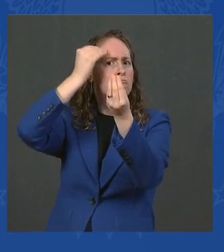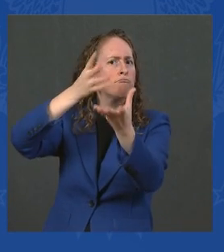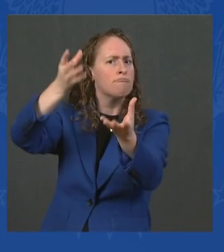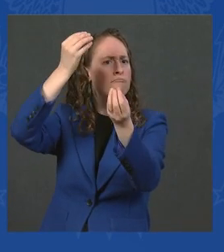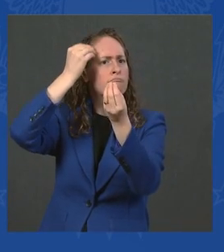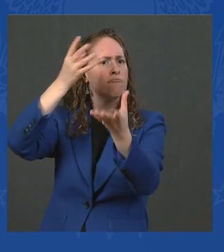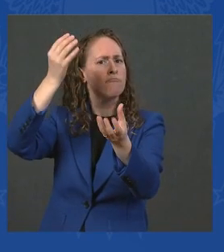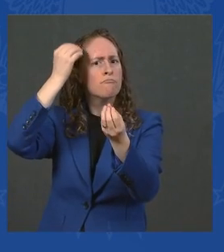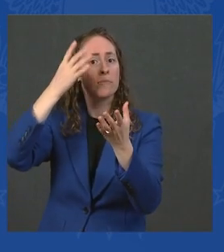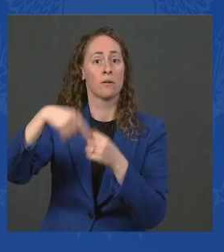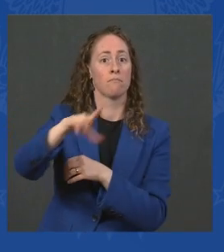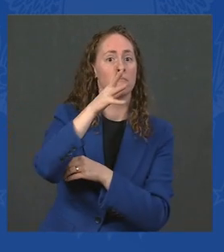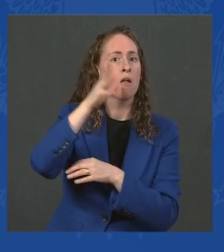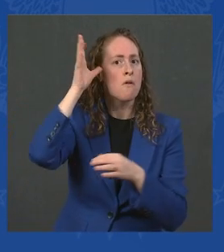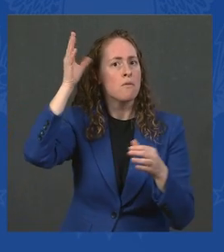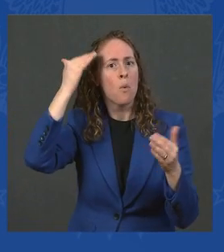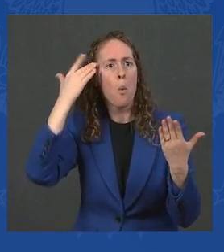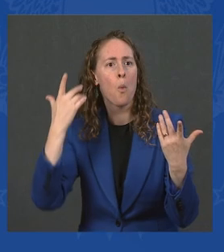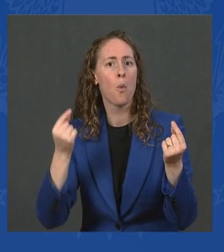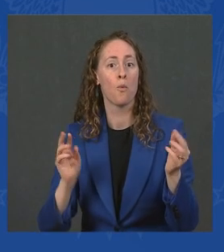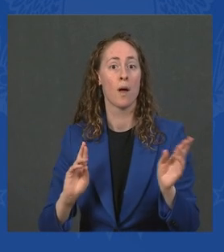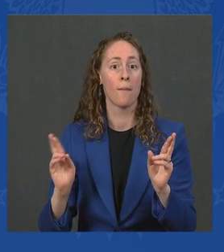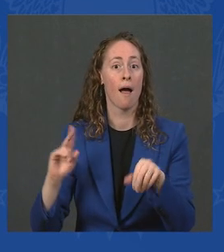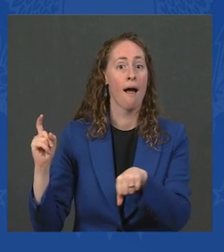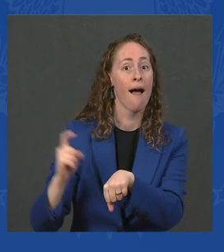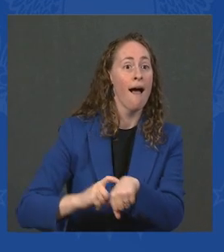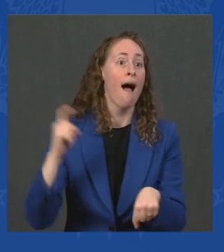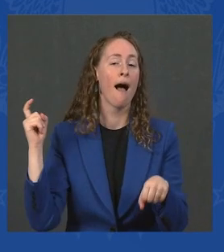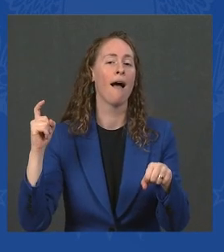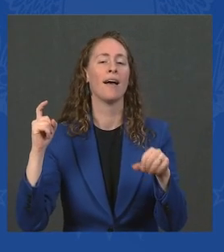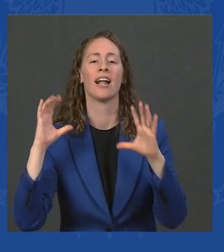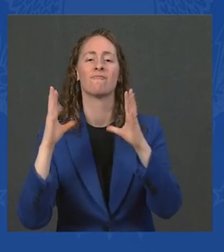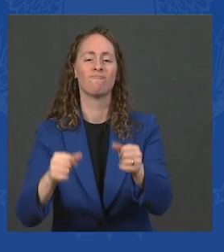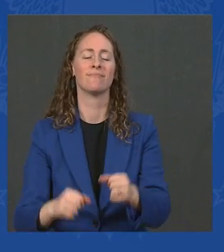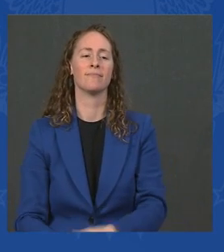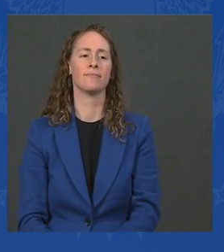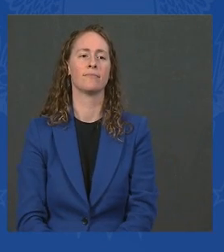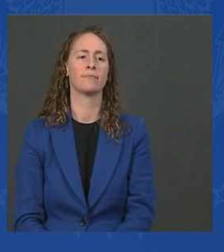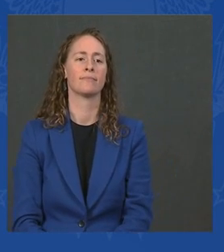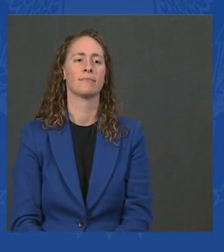to give them the sense of what progress is being made. The vaccinations of our educators -- today,